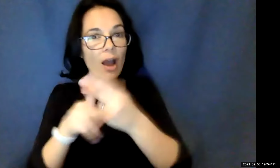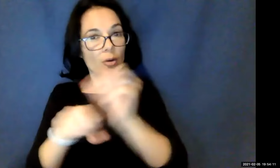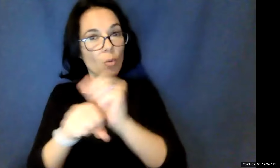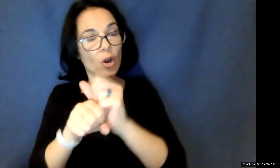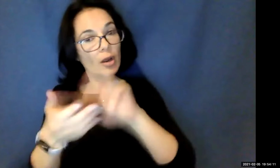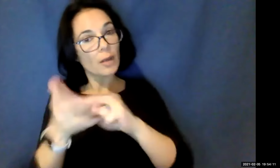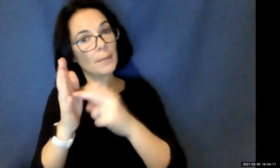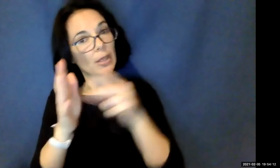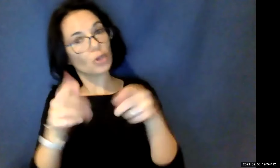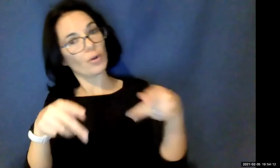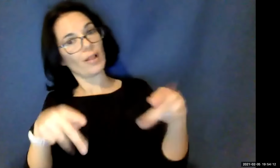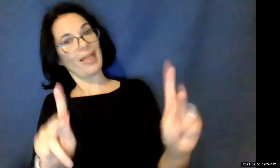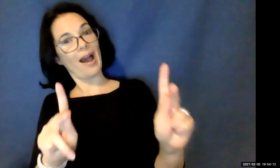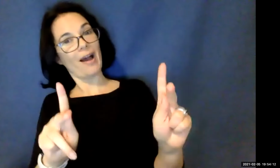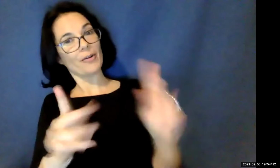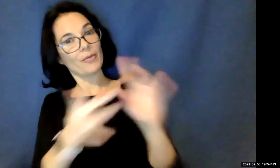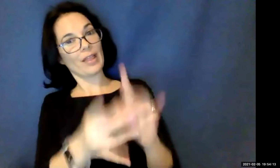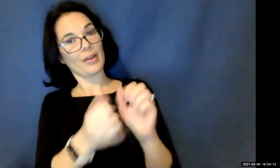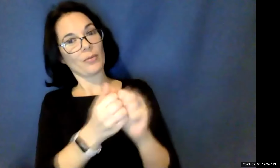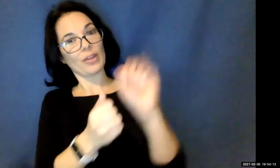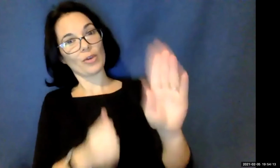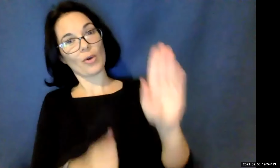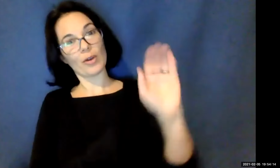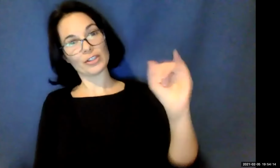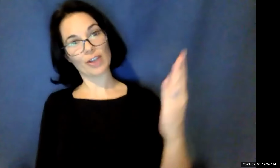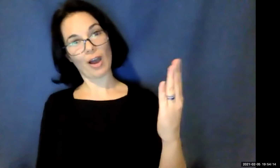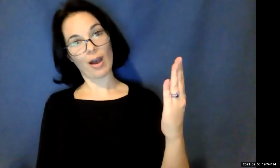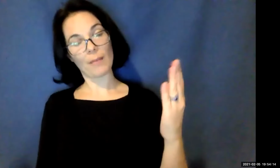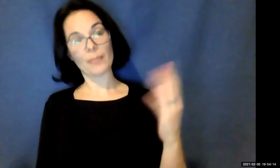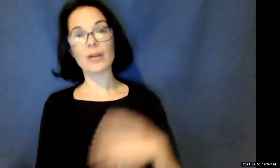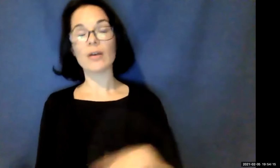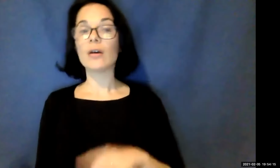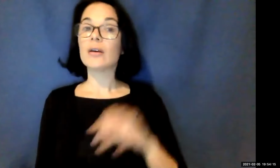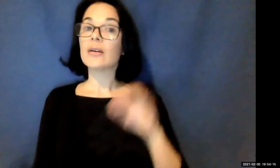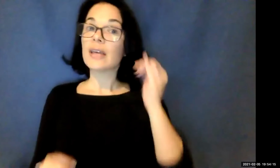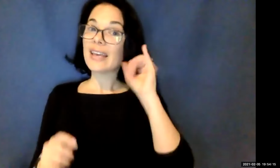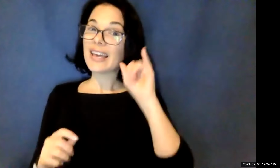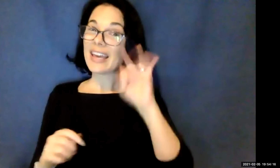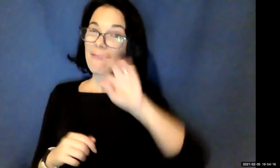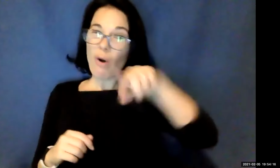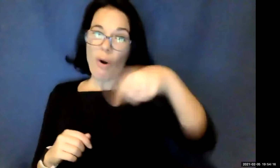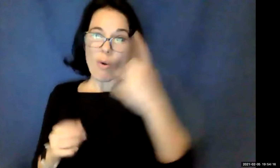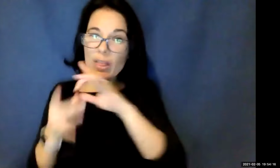But purely, if the question is purely based on age, the reason I say it depends is because